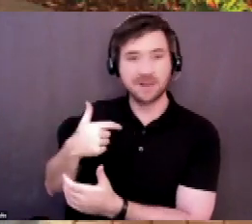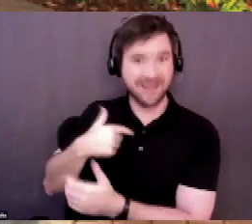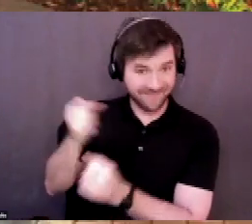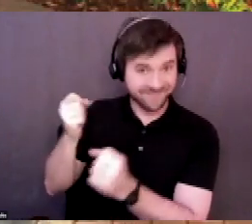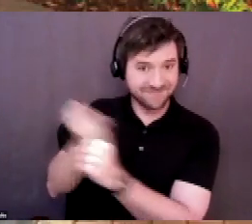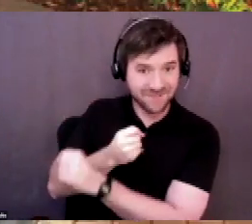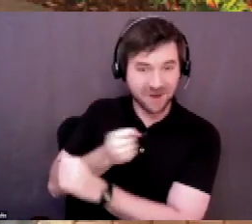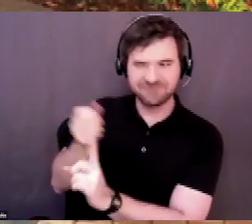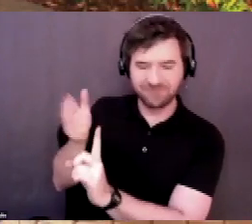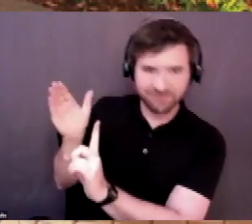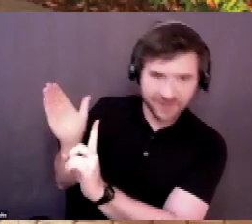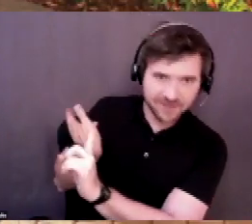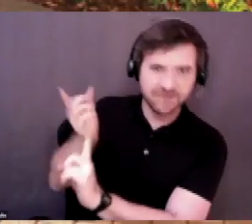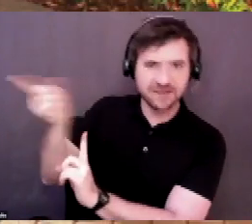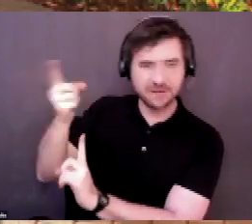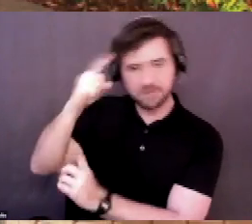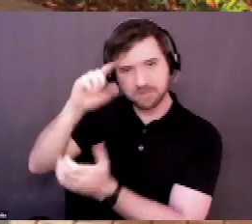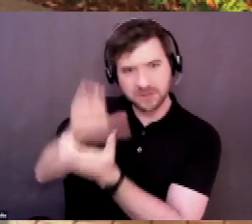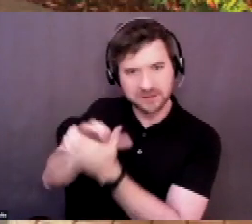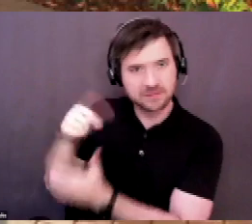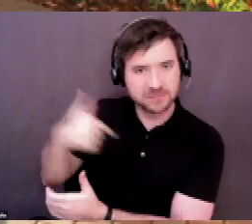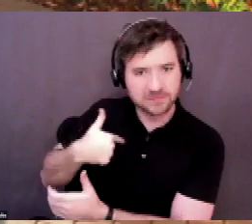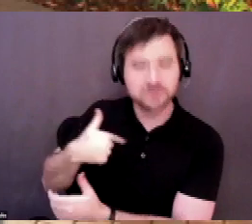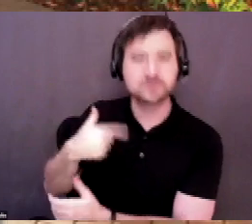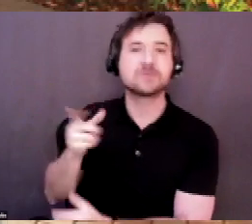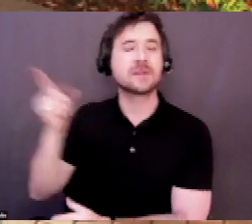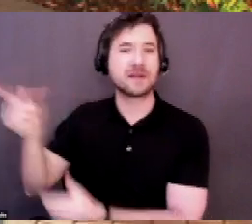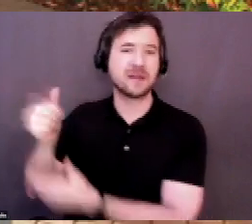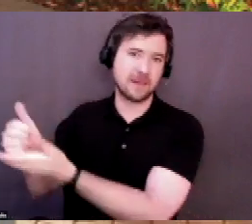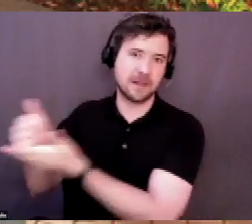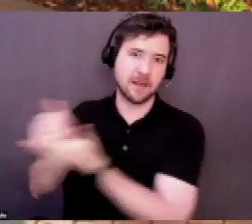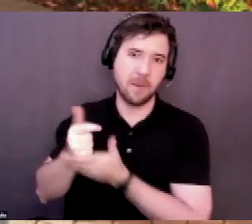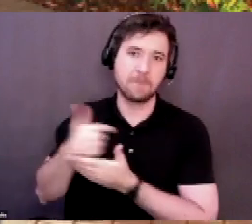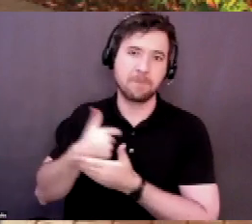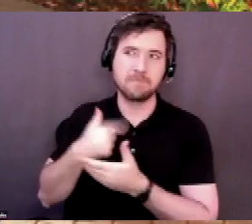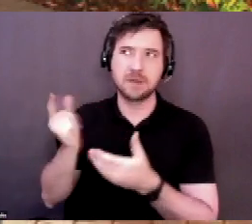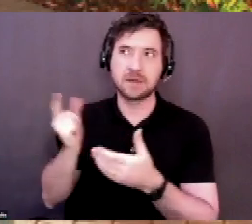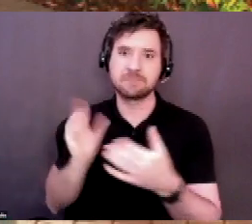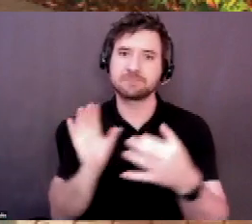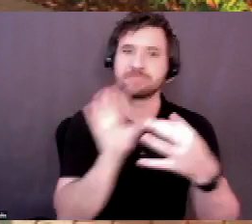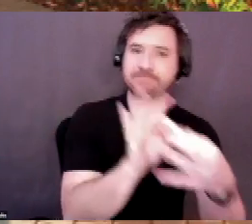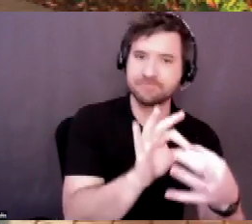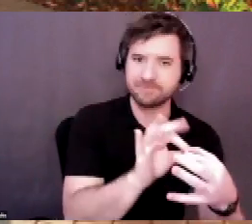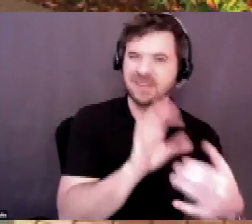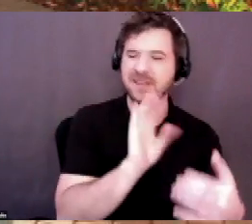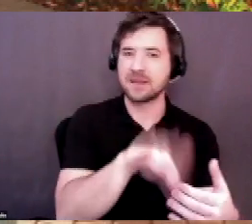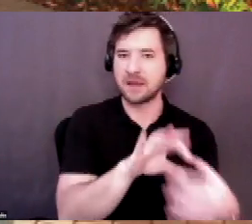but he believed in me and he helped facilitate that relationship and that warm handoff to